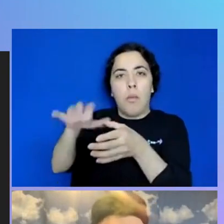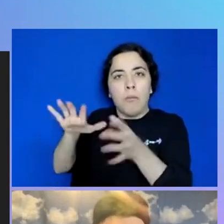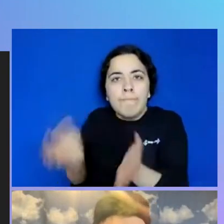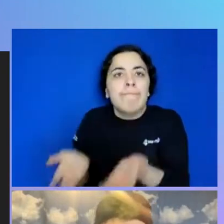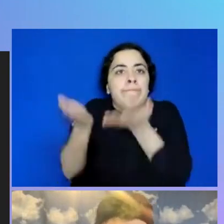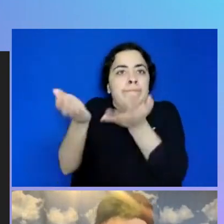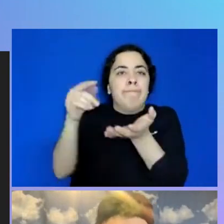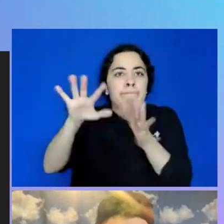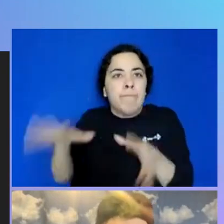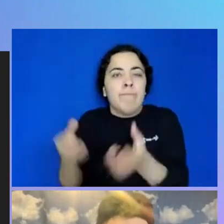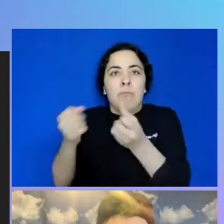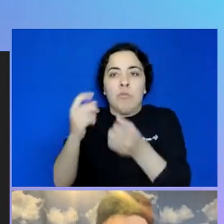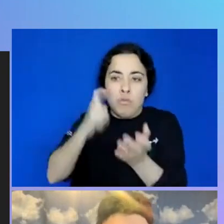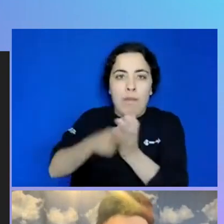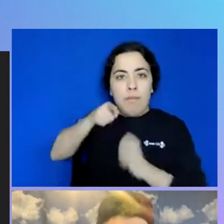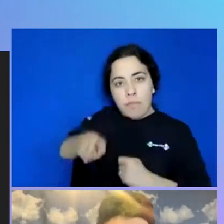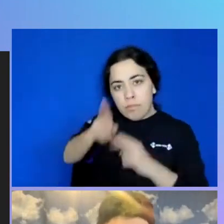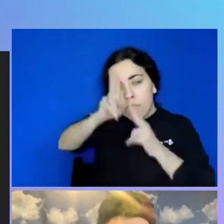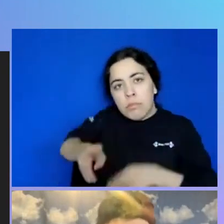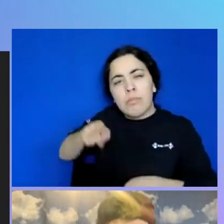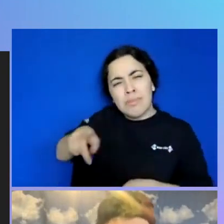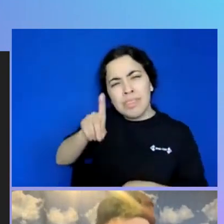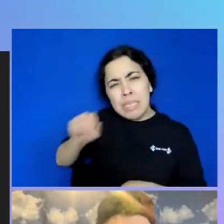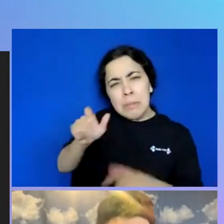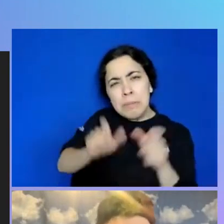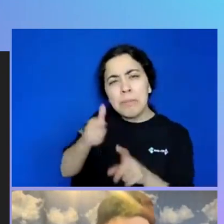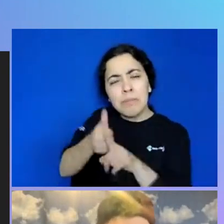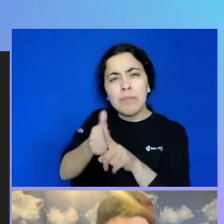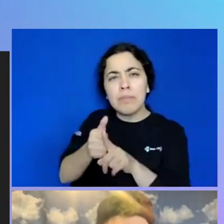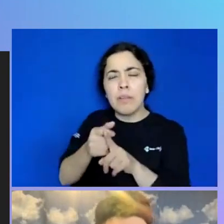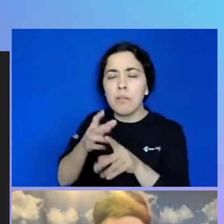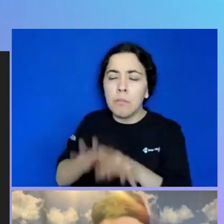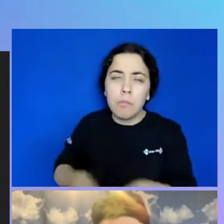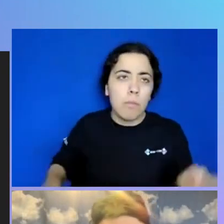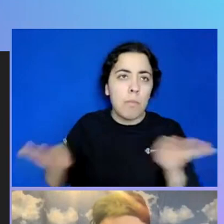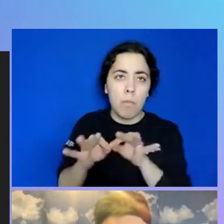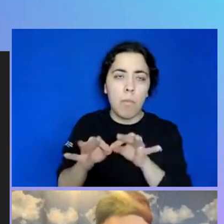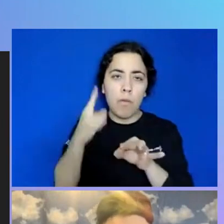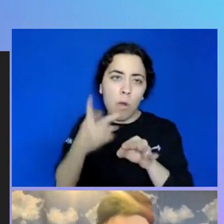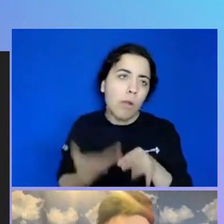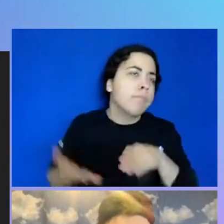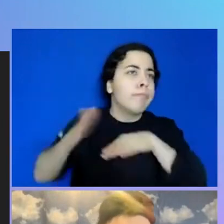people are really key to